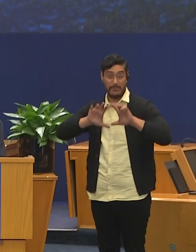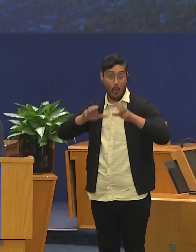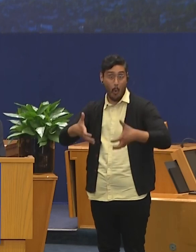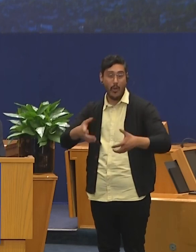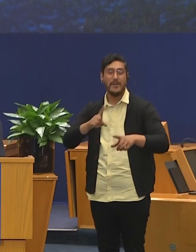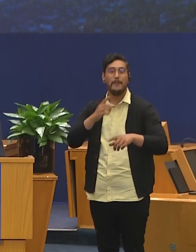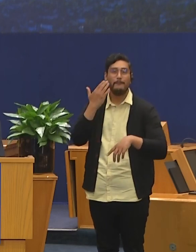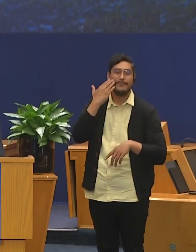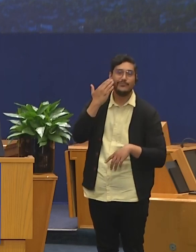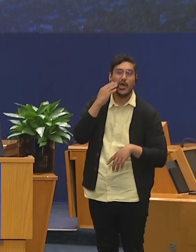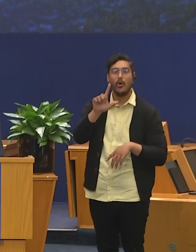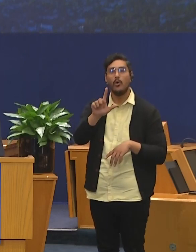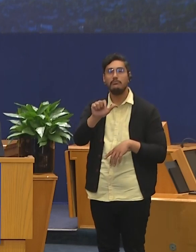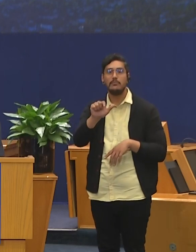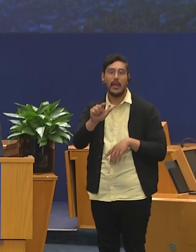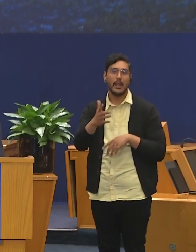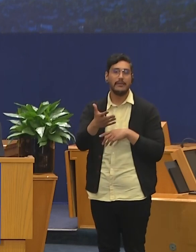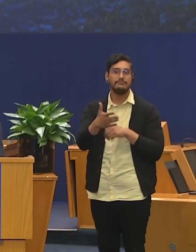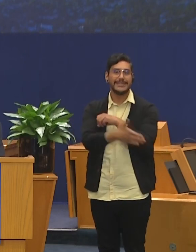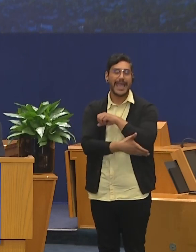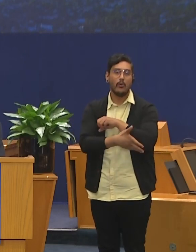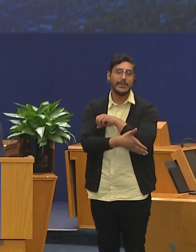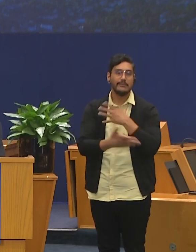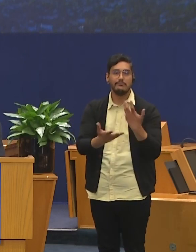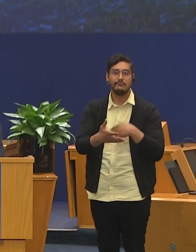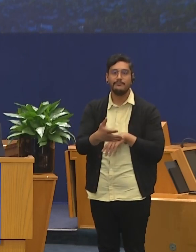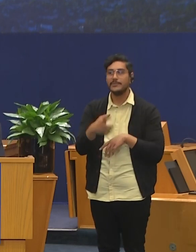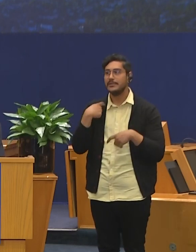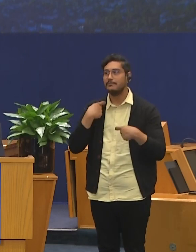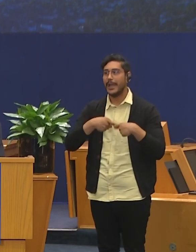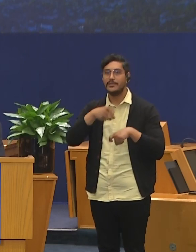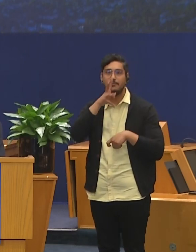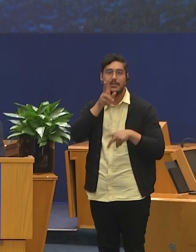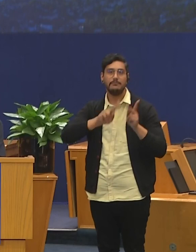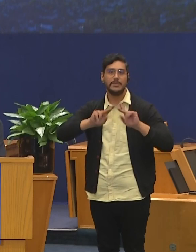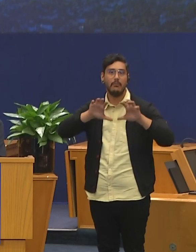BUT WE KNOW HERE IN L.A. COUNTY